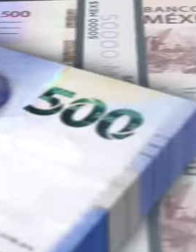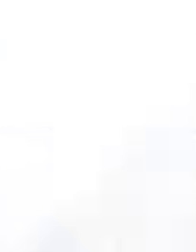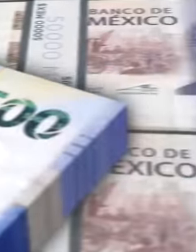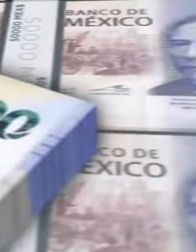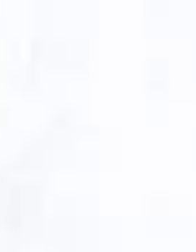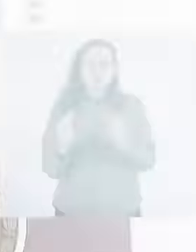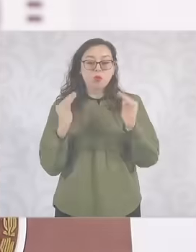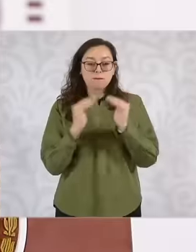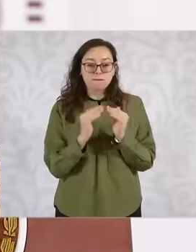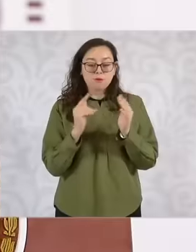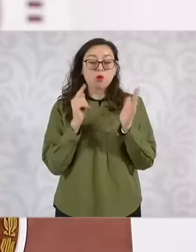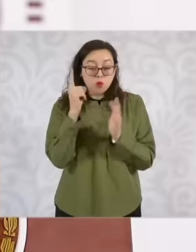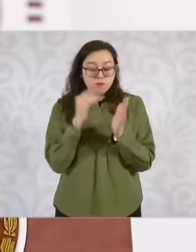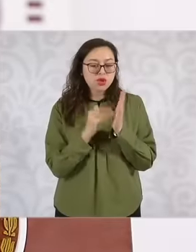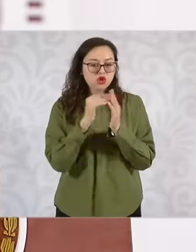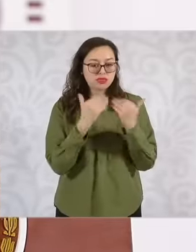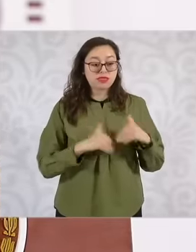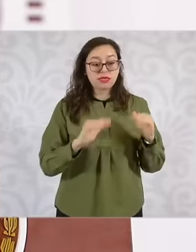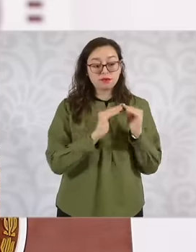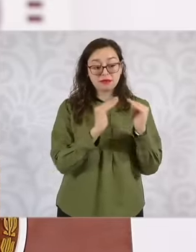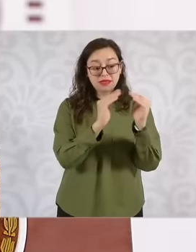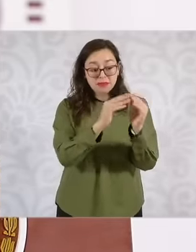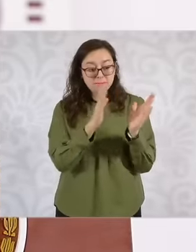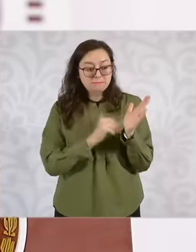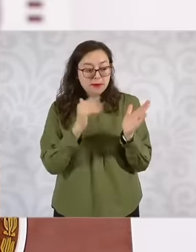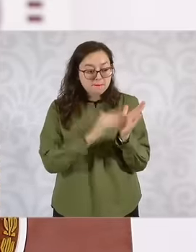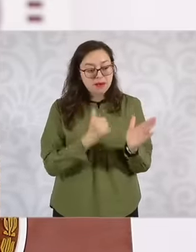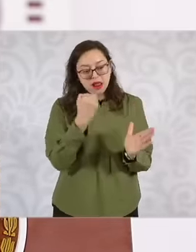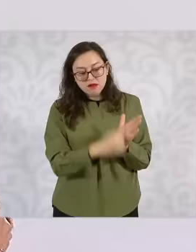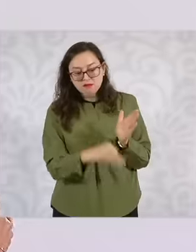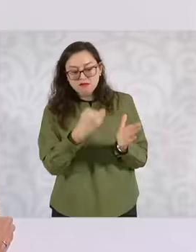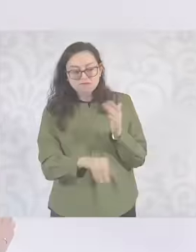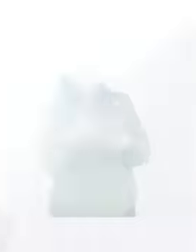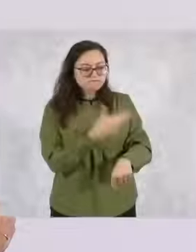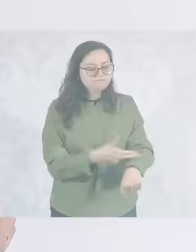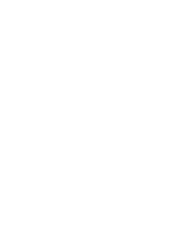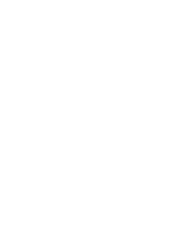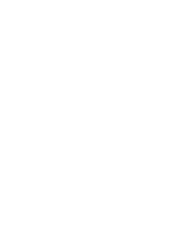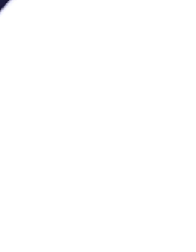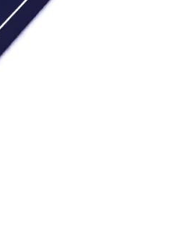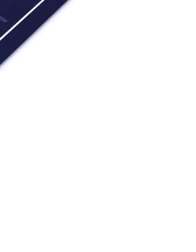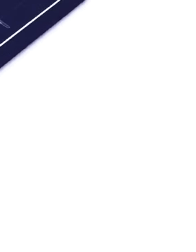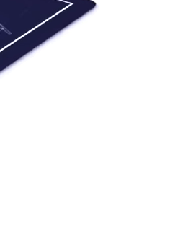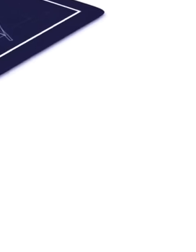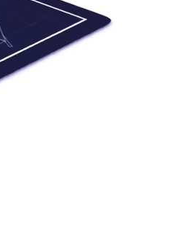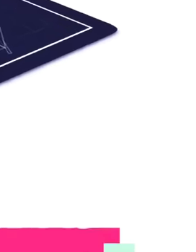president of Mexico Claudia Sham presents the six-year program for the construction